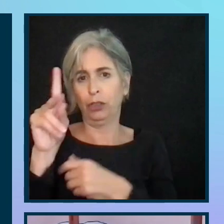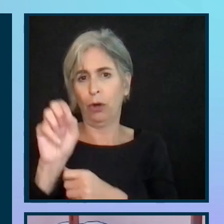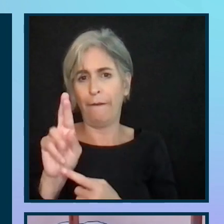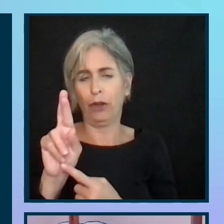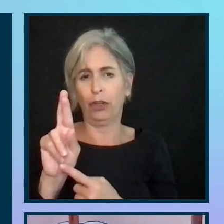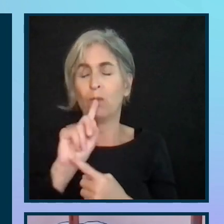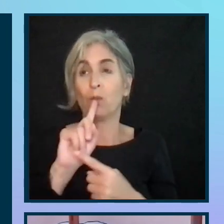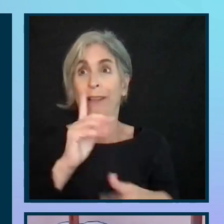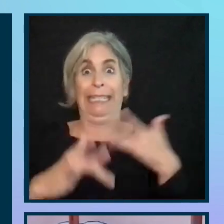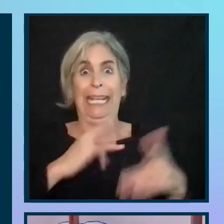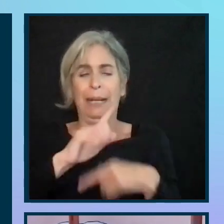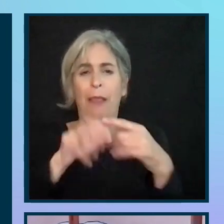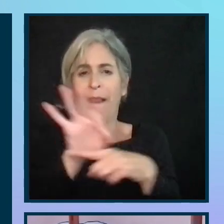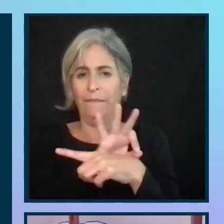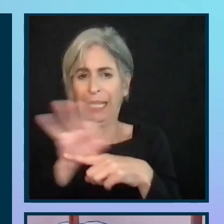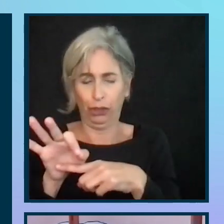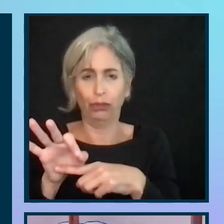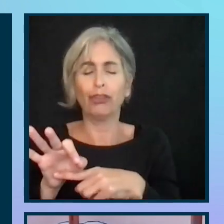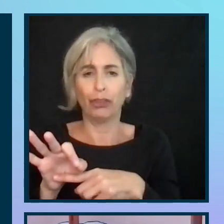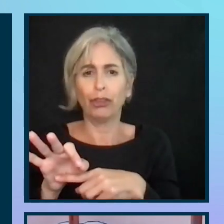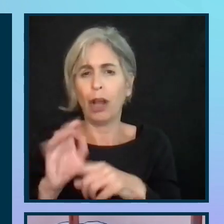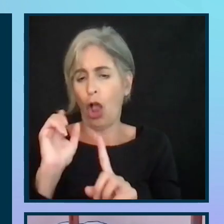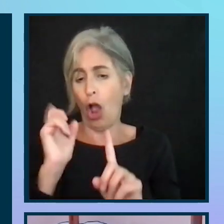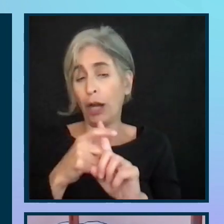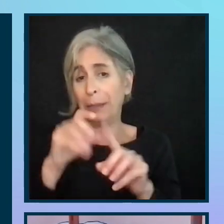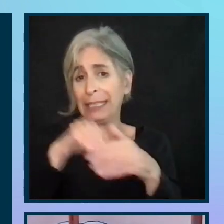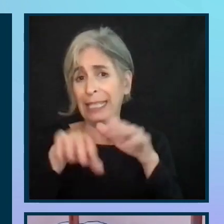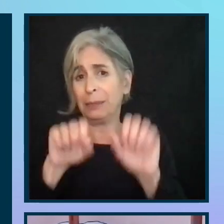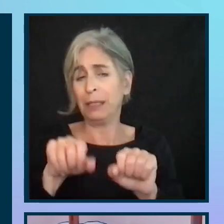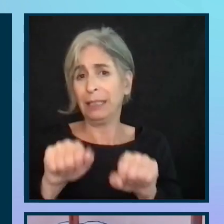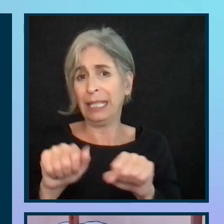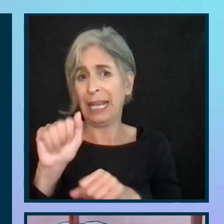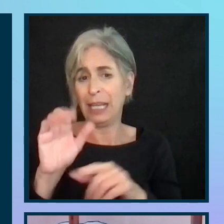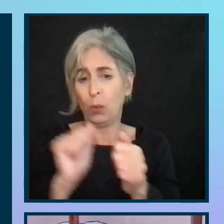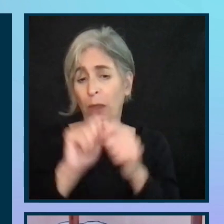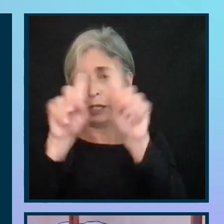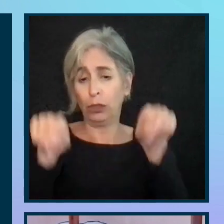and being able to automate accessibility AC with a screen reader. I think that's fantastic